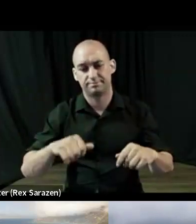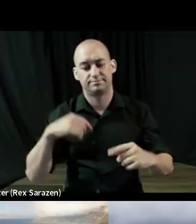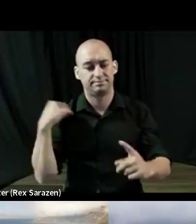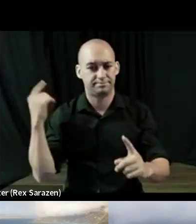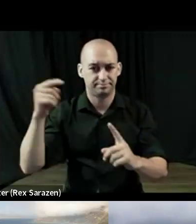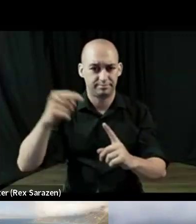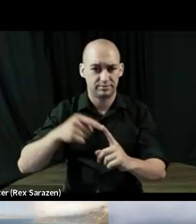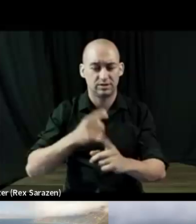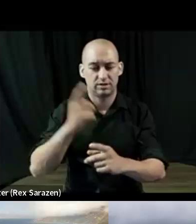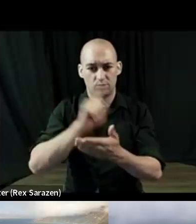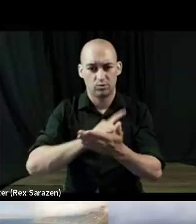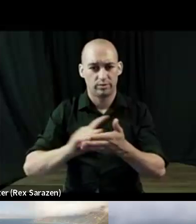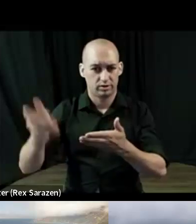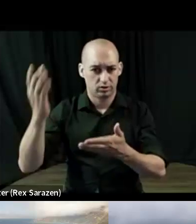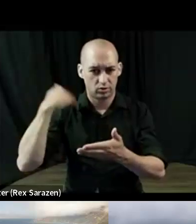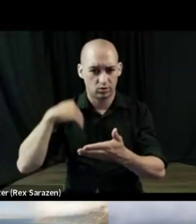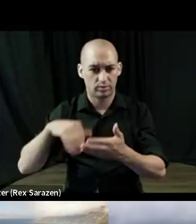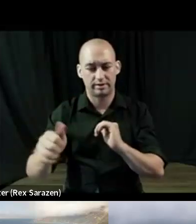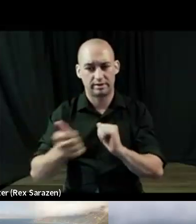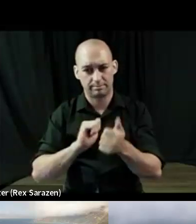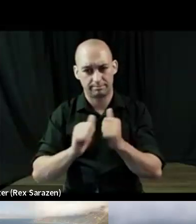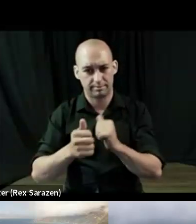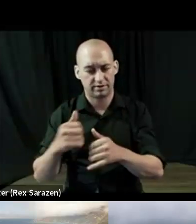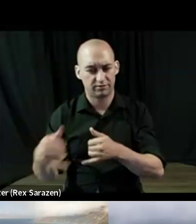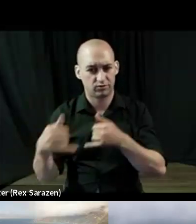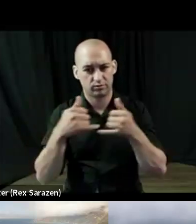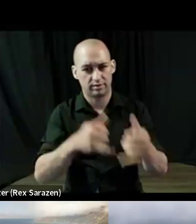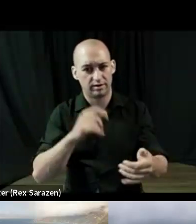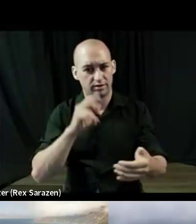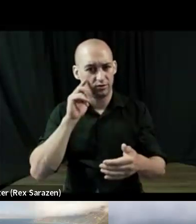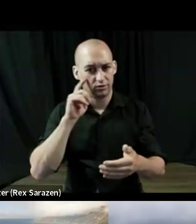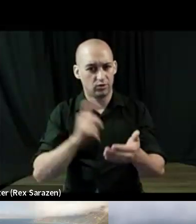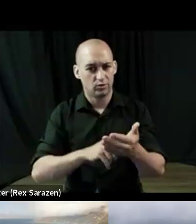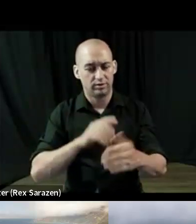week, when the Competitive Grant Notice of Funding Opportunity was released, to understand what its